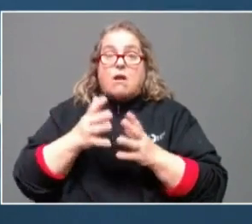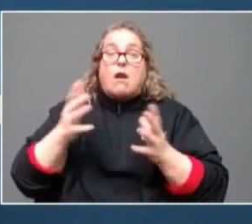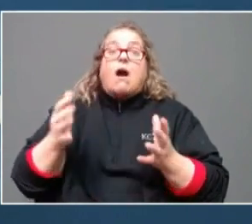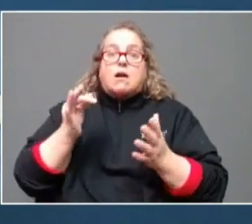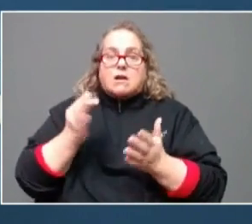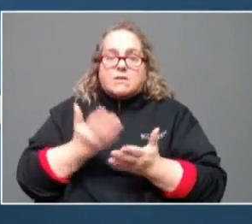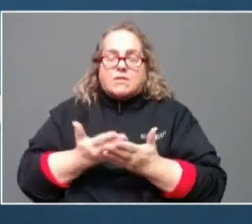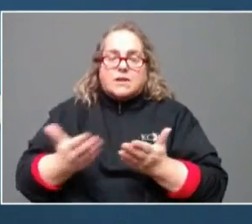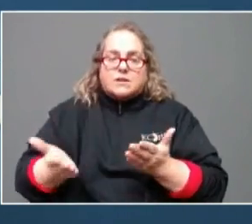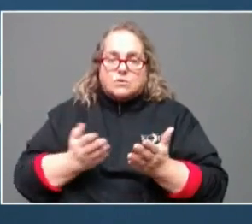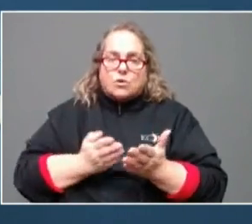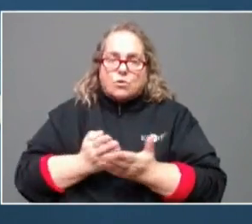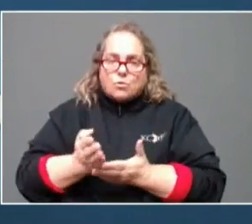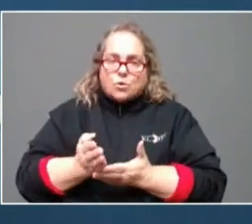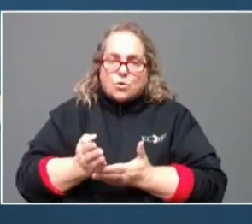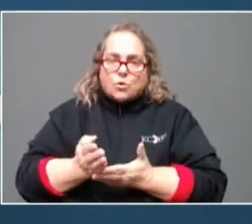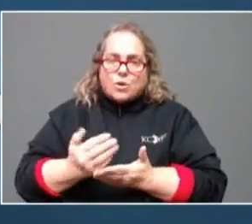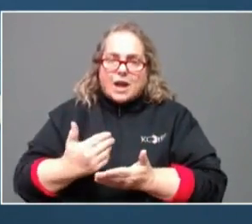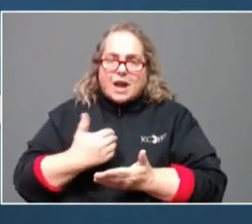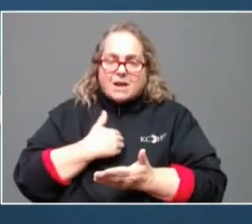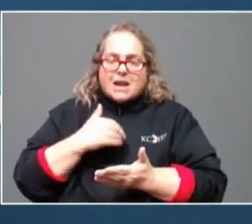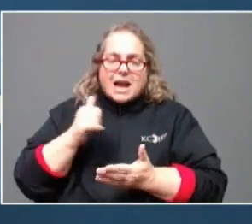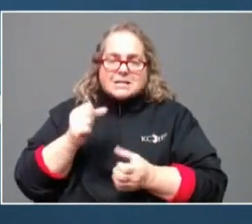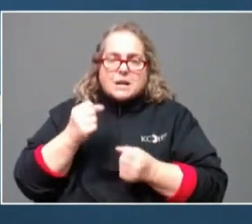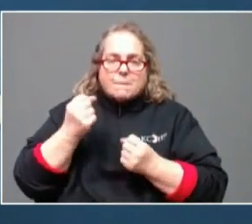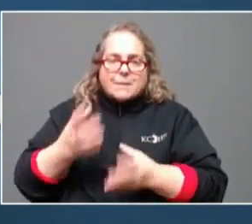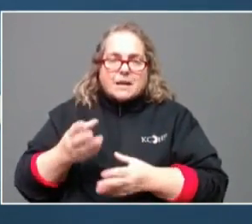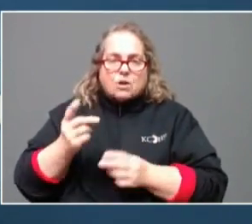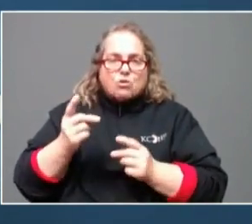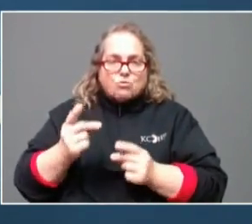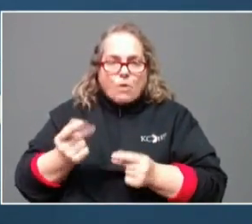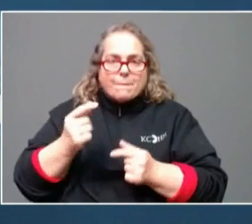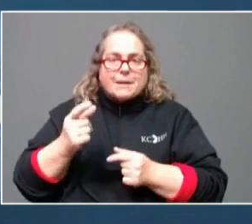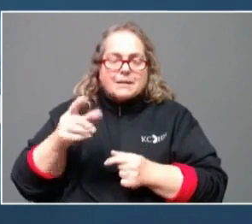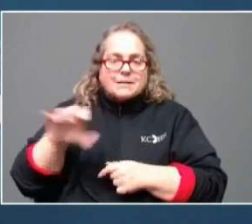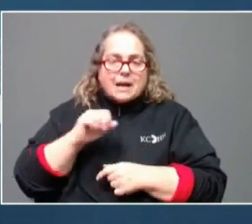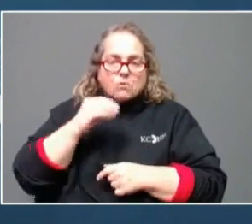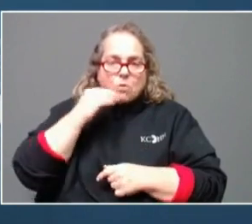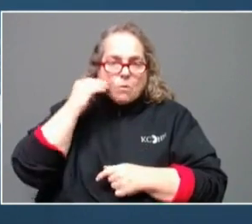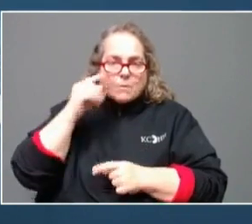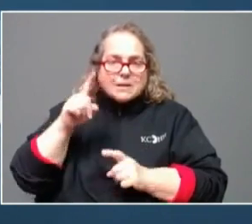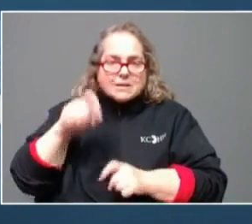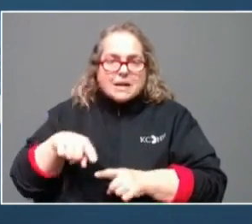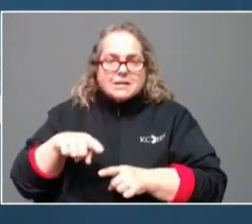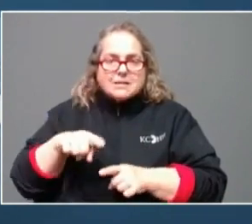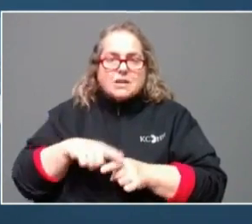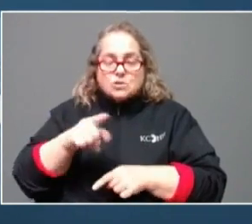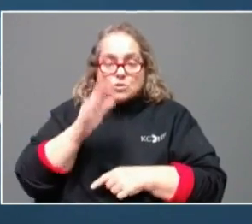having as many rapid take home tests as as you would want. Um, whether you're